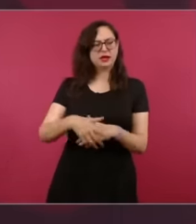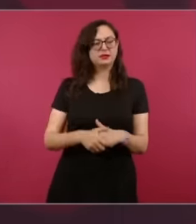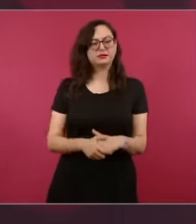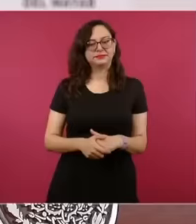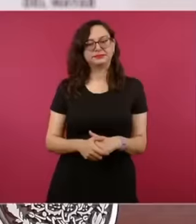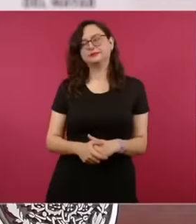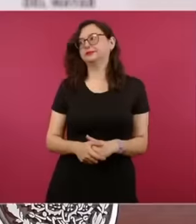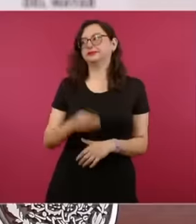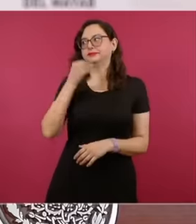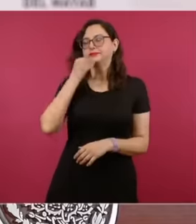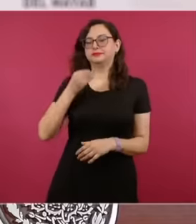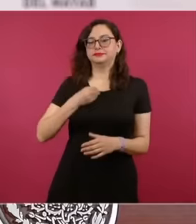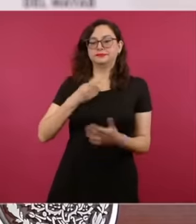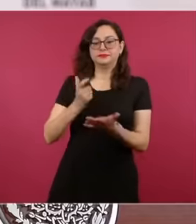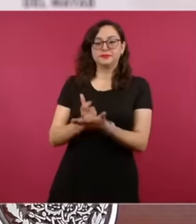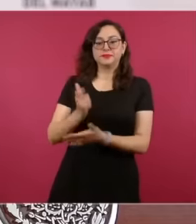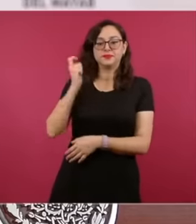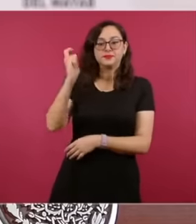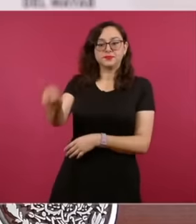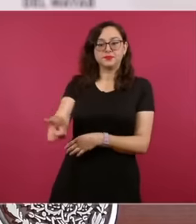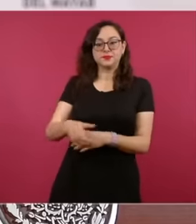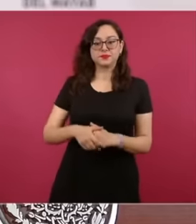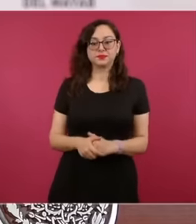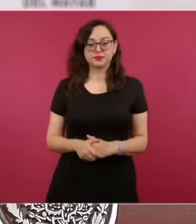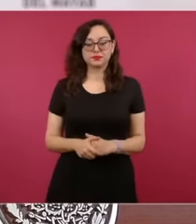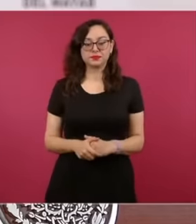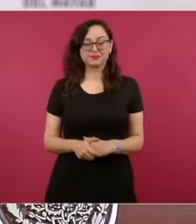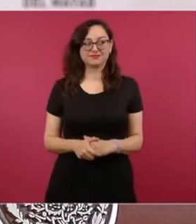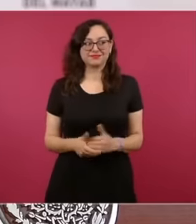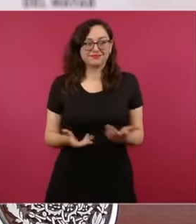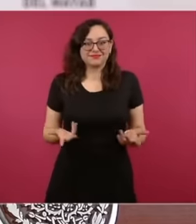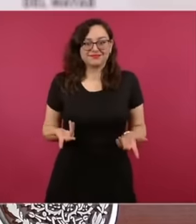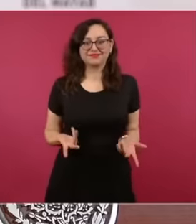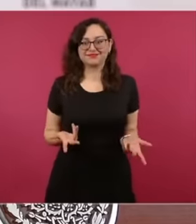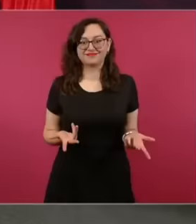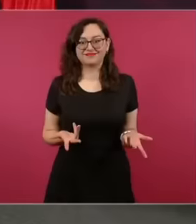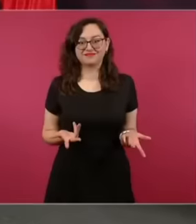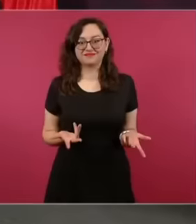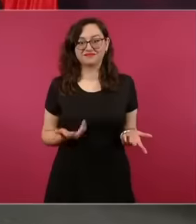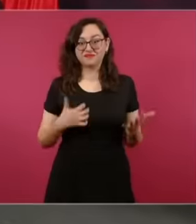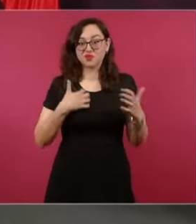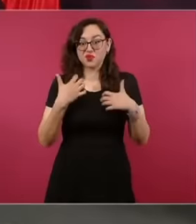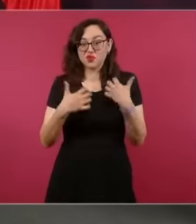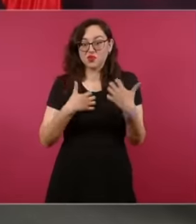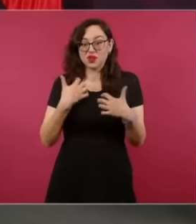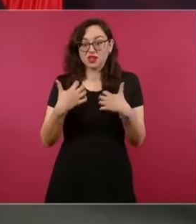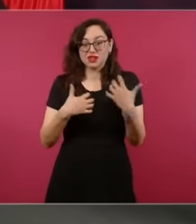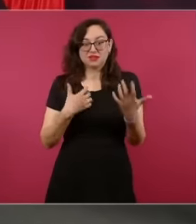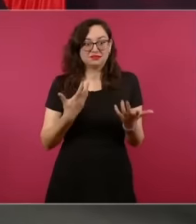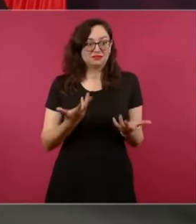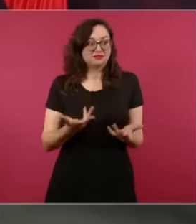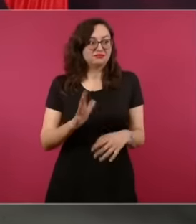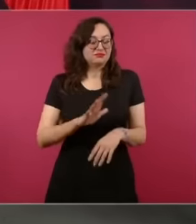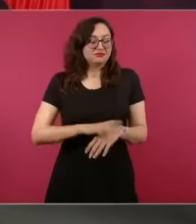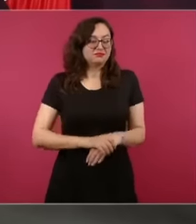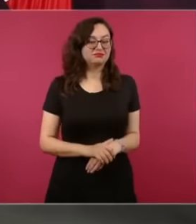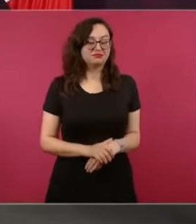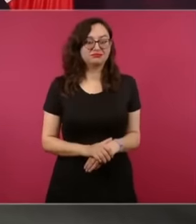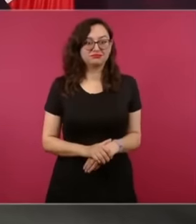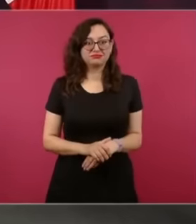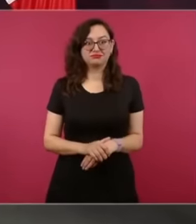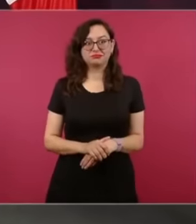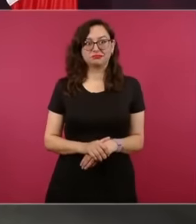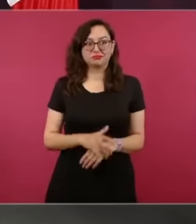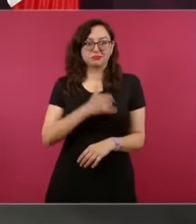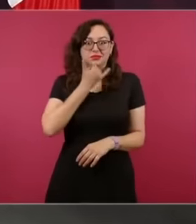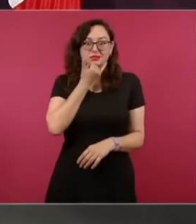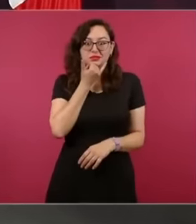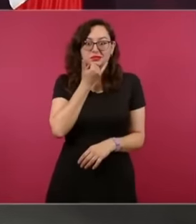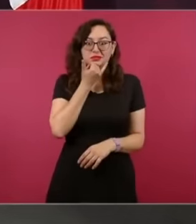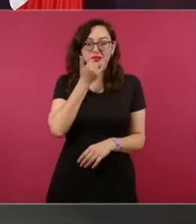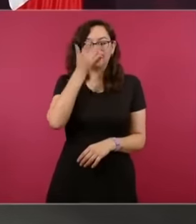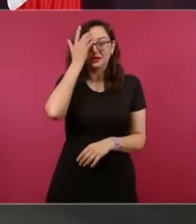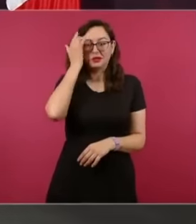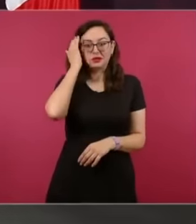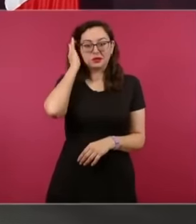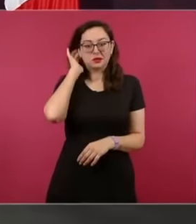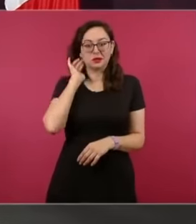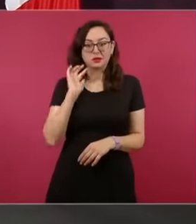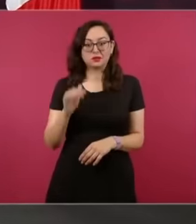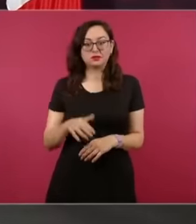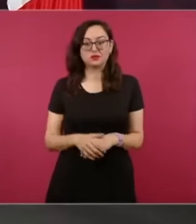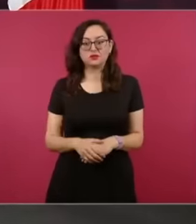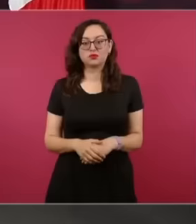Now that time has passed I said it but I don't feel angry about what he says one day and